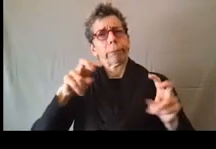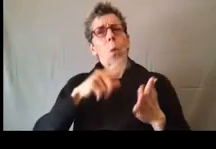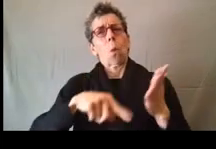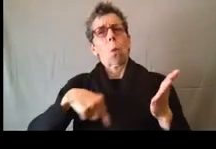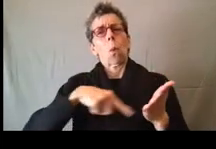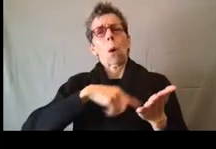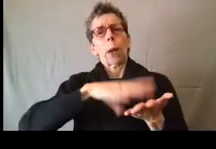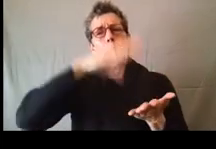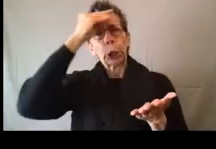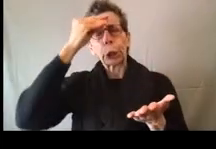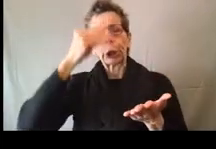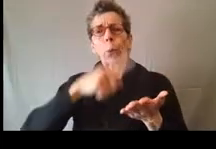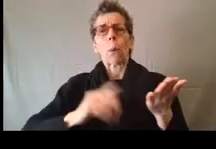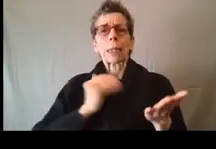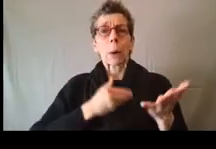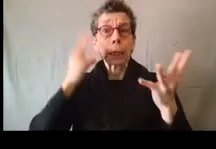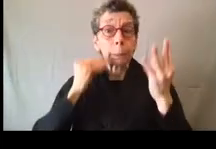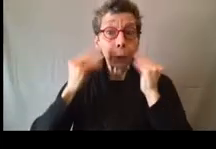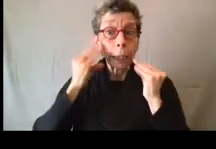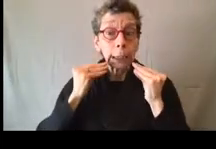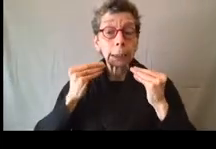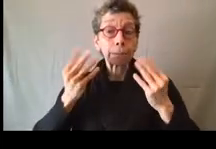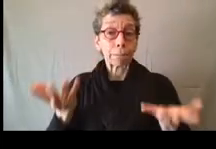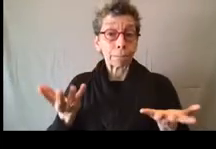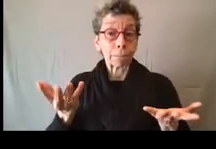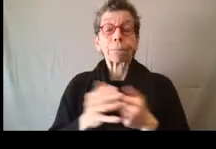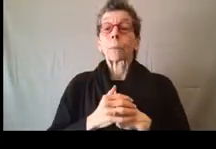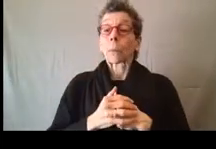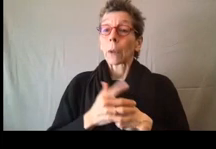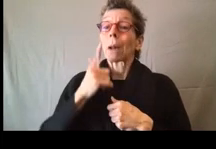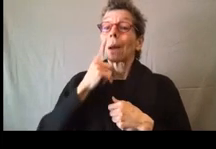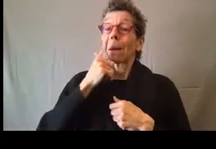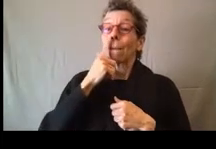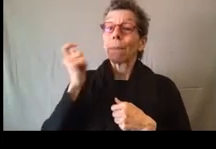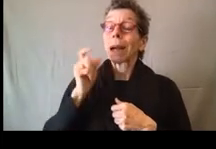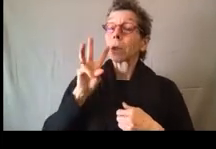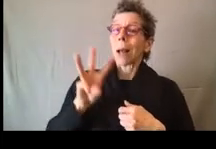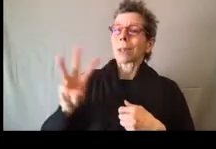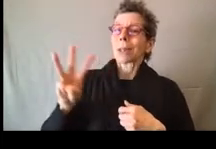our experience was, we see that because these are public facing websites, the information